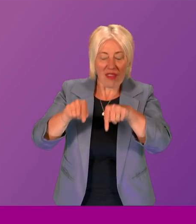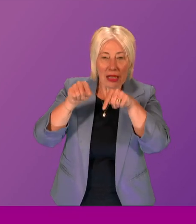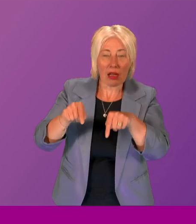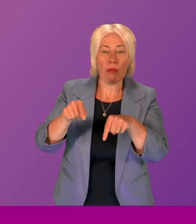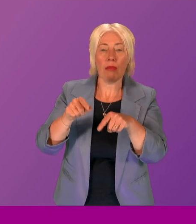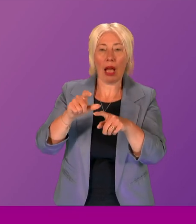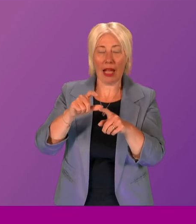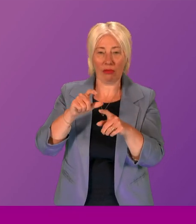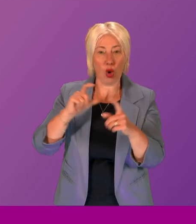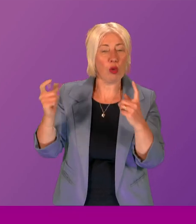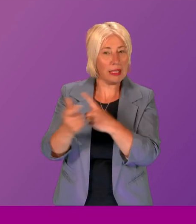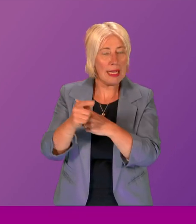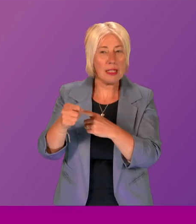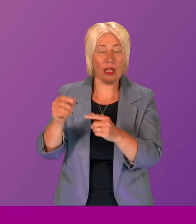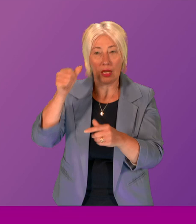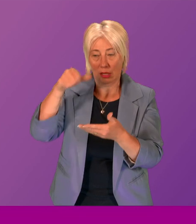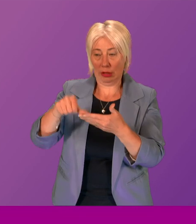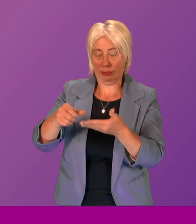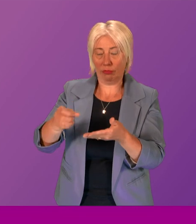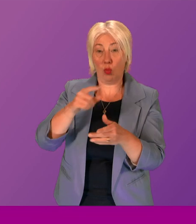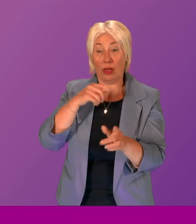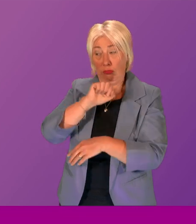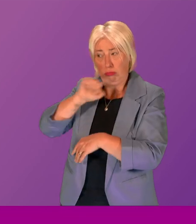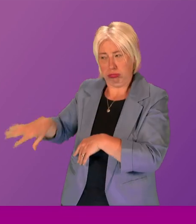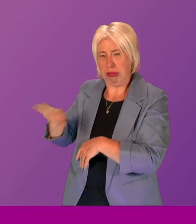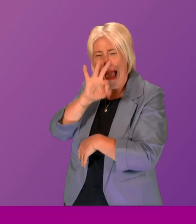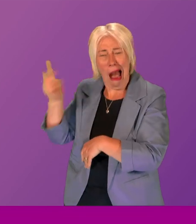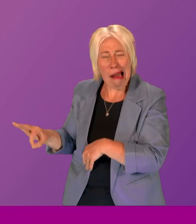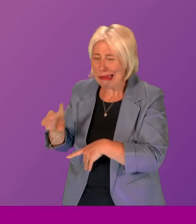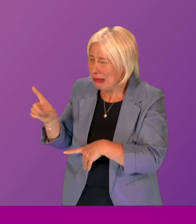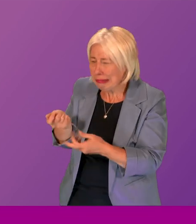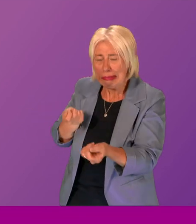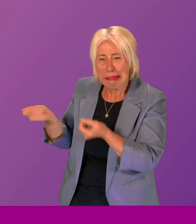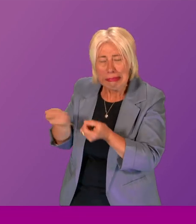to the UK Government to seek clarity on controls on English and Welsh XL bully